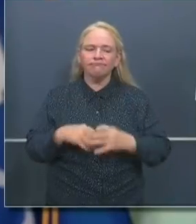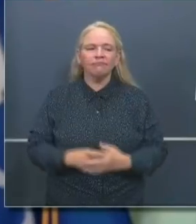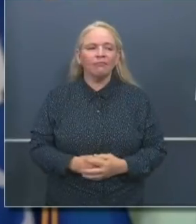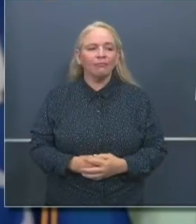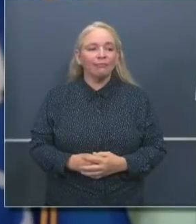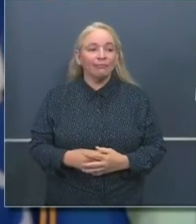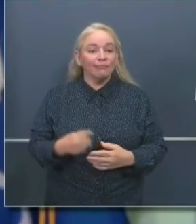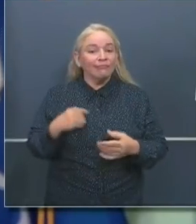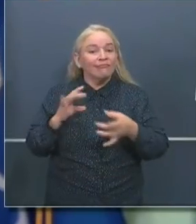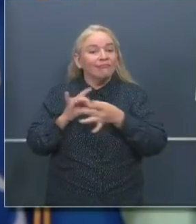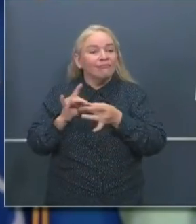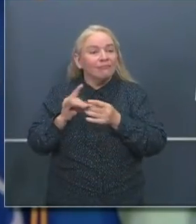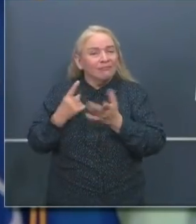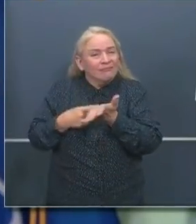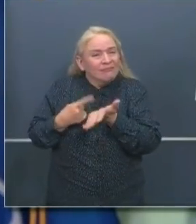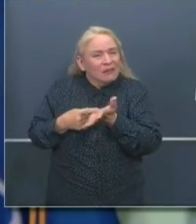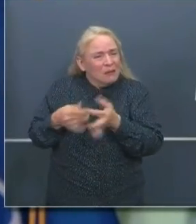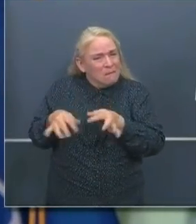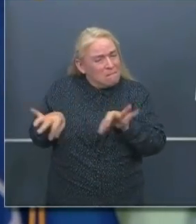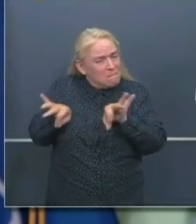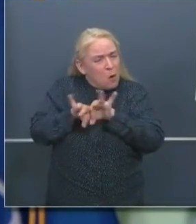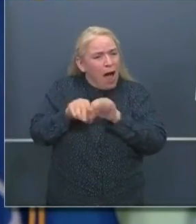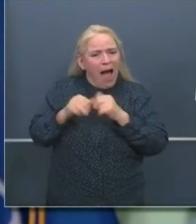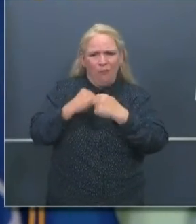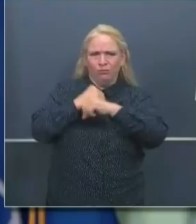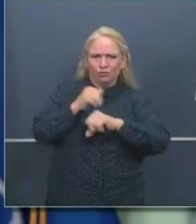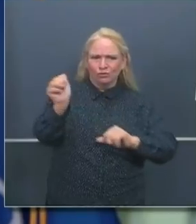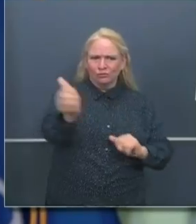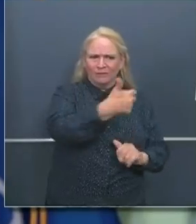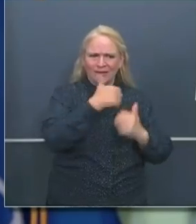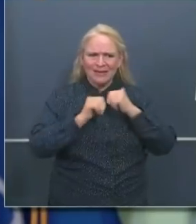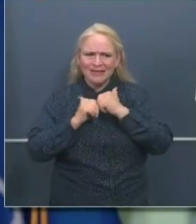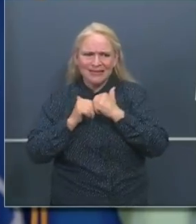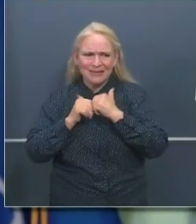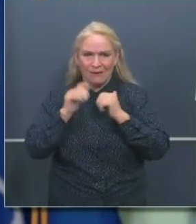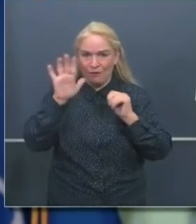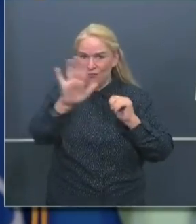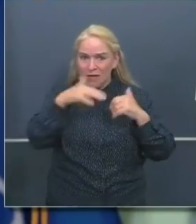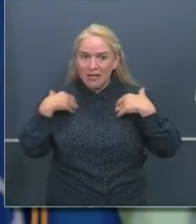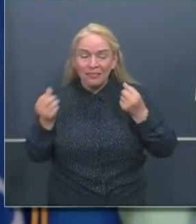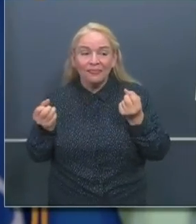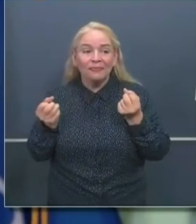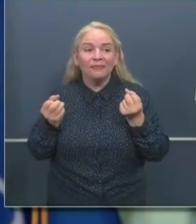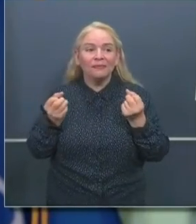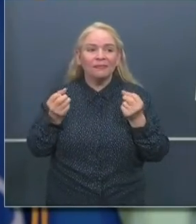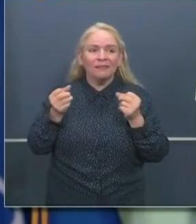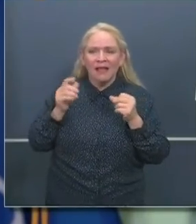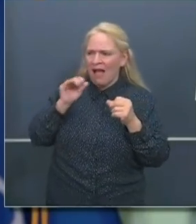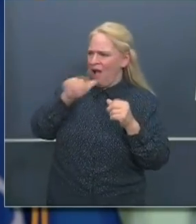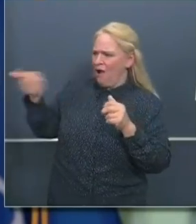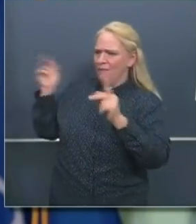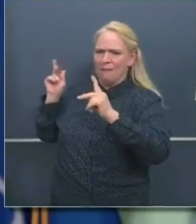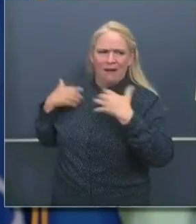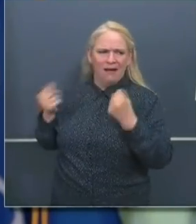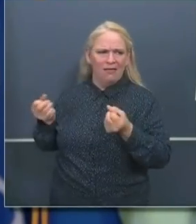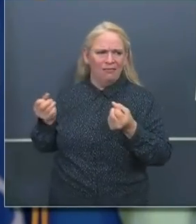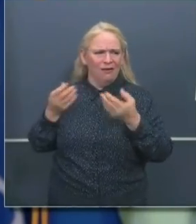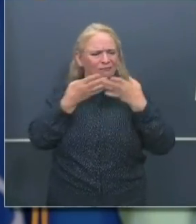THE GOVERNOR IS NOW SPEAKING. LET'S GO TO THAT LIVE NEWS CONFERENCE. THINGS YOU CAN DO TO PROTECT YOURSELF, PROTECT YOUR HEALTH